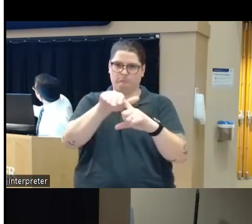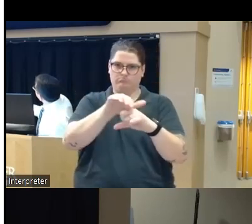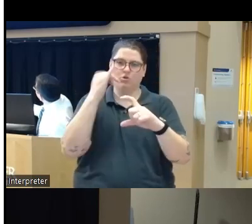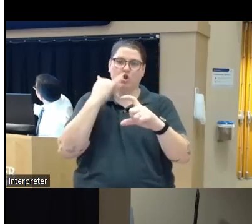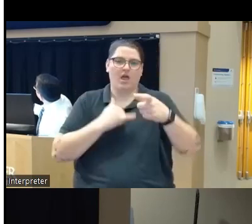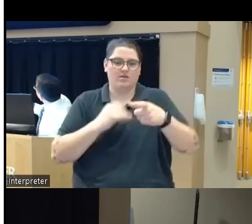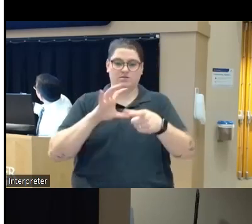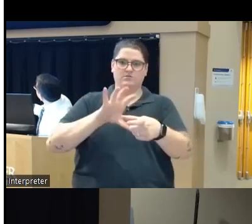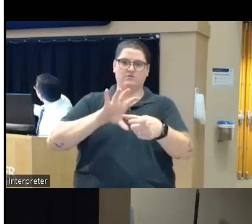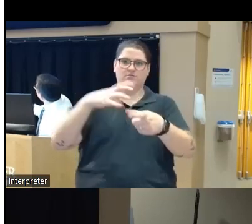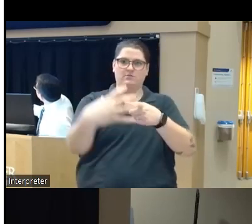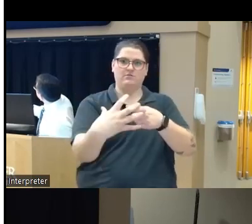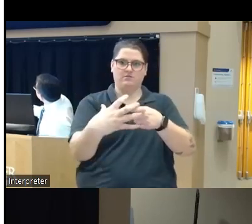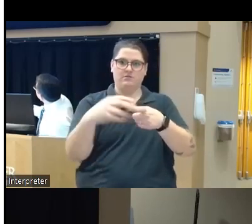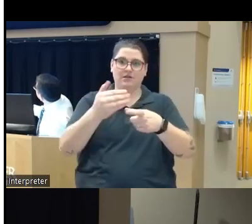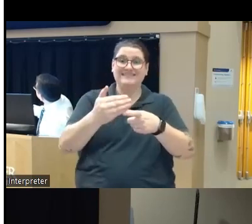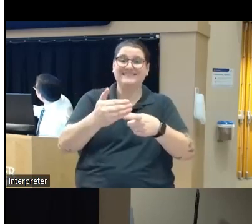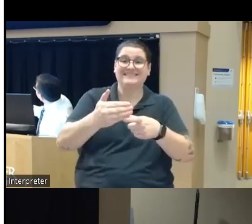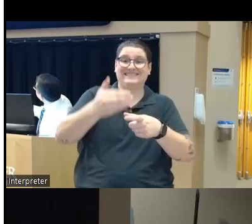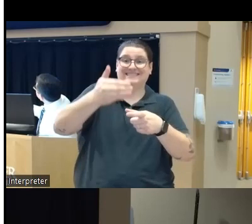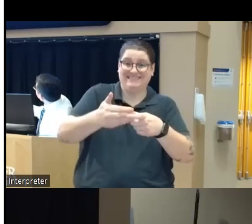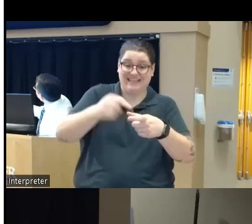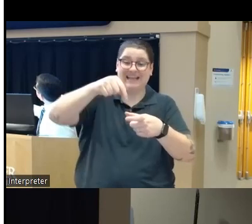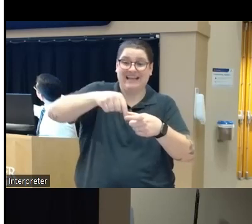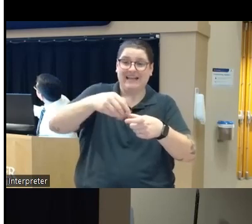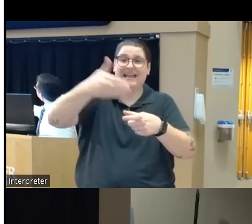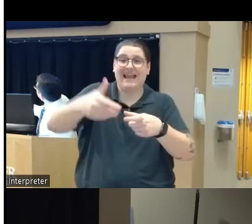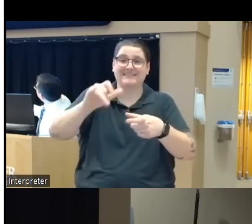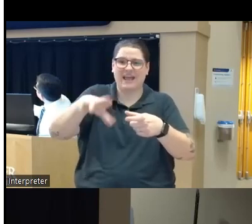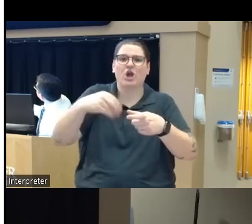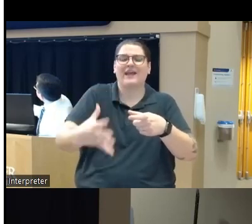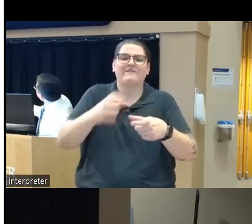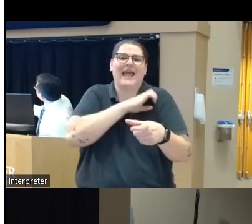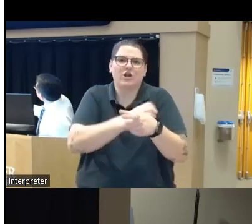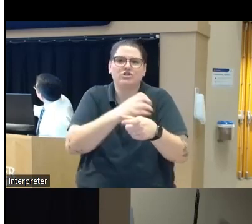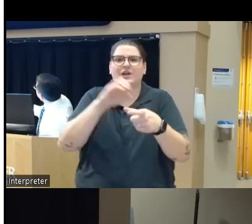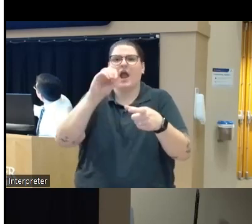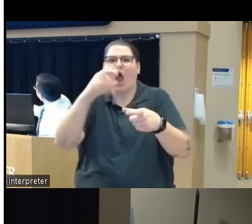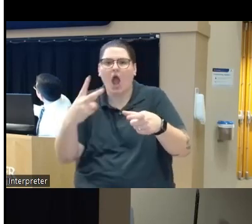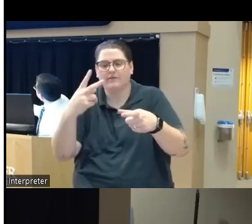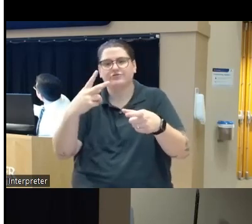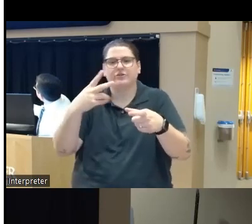have this choreo capillaris layer which actually provides a lot of the energy oxygen tension that's